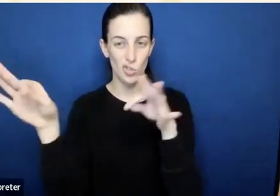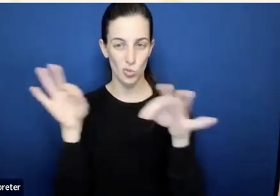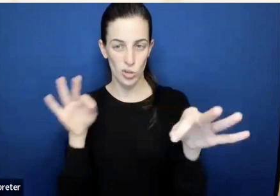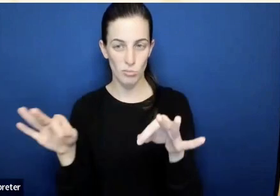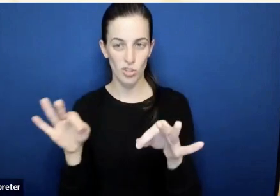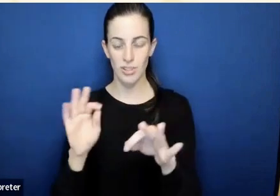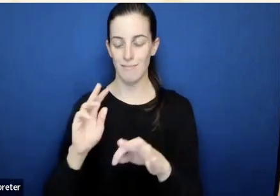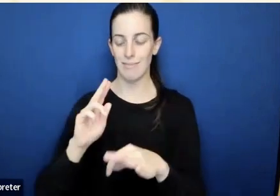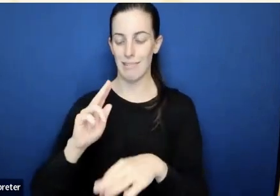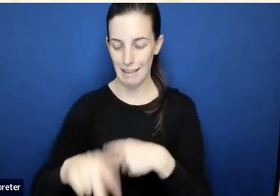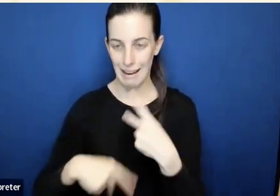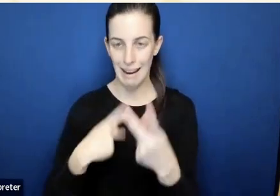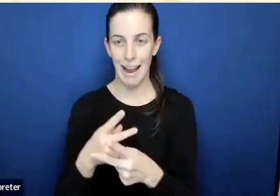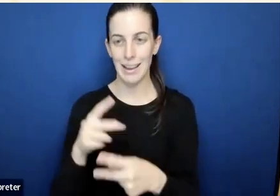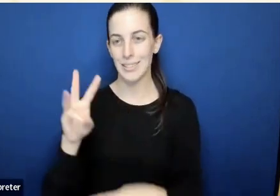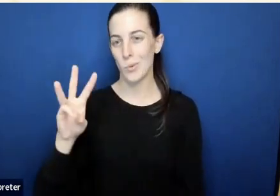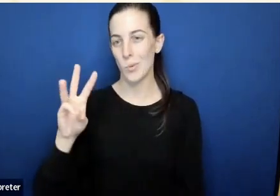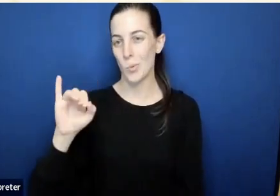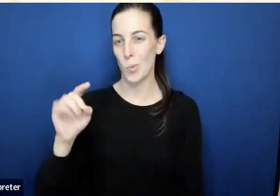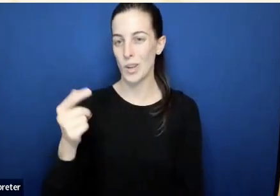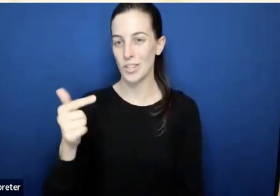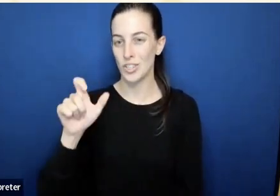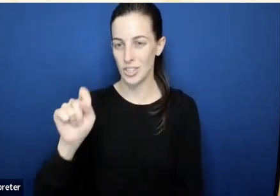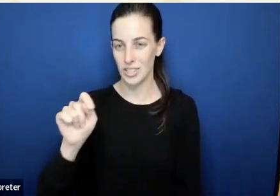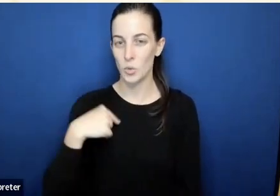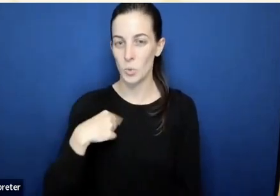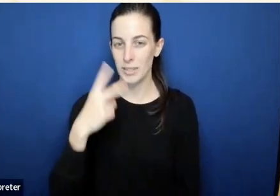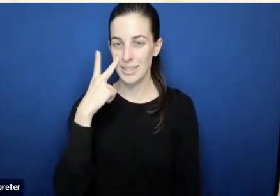with the help of roles such as tablist, tab, menu, tree, et cetera.